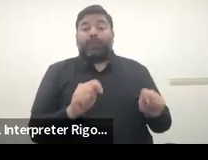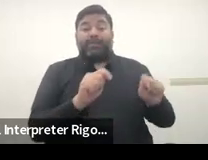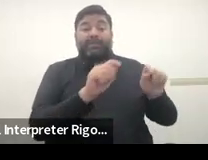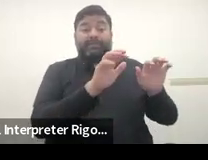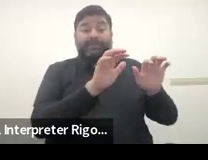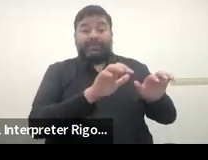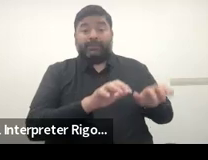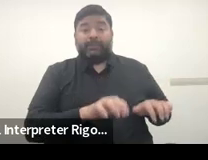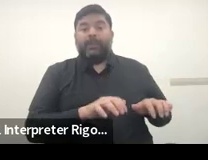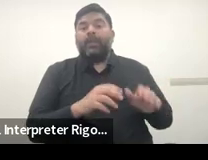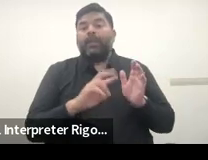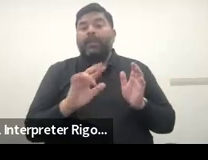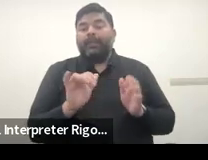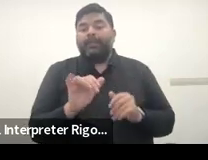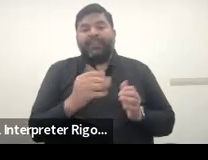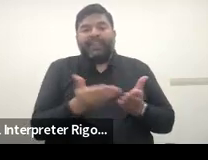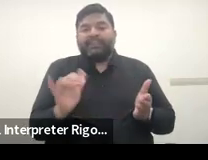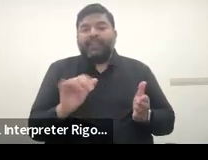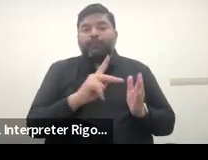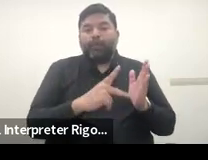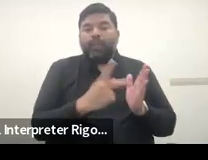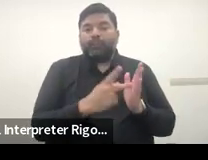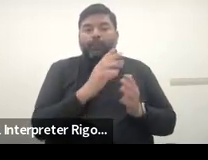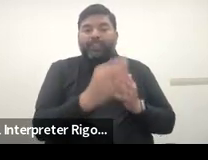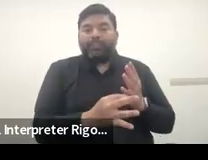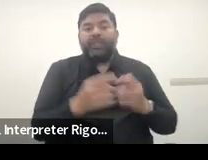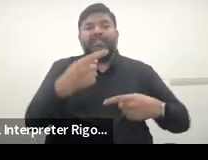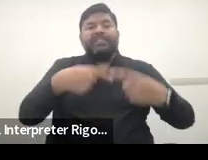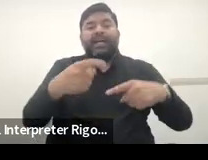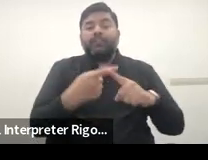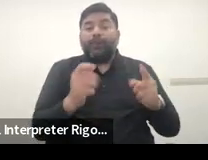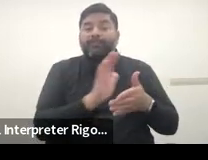things like phonological features and signs from video data. You can imagine how tedious that is